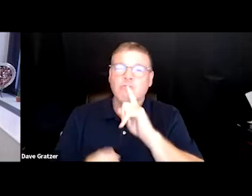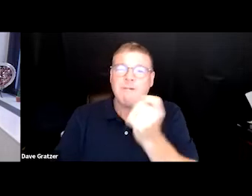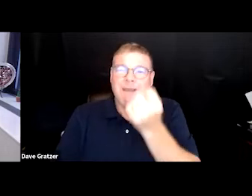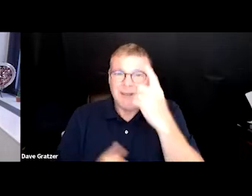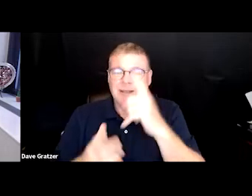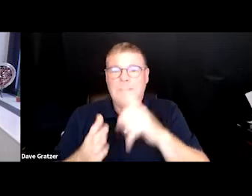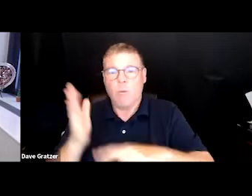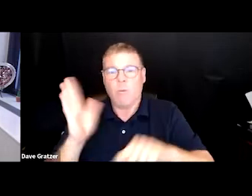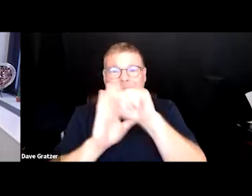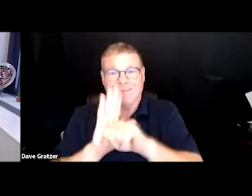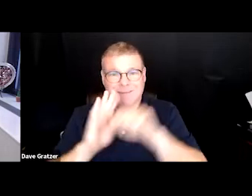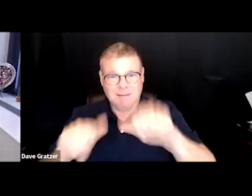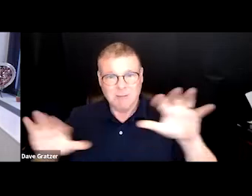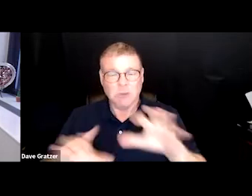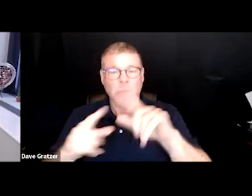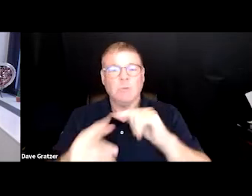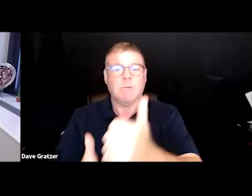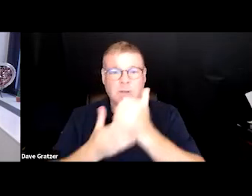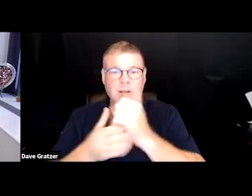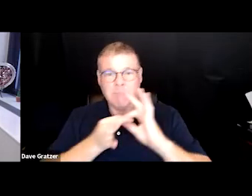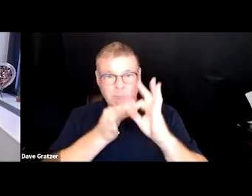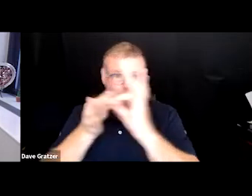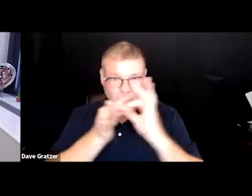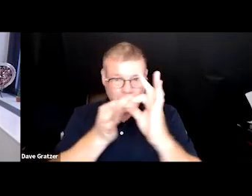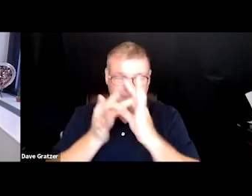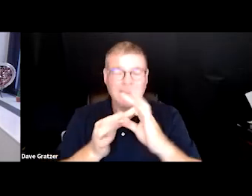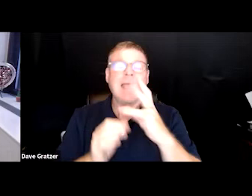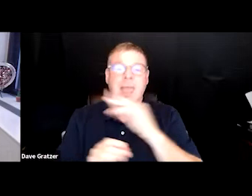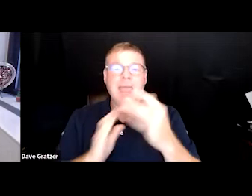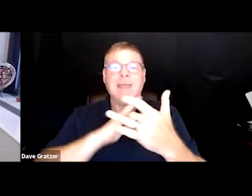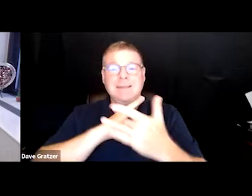to help coordinate this initiative, as well as our technical assistance partners,